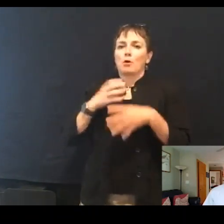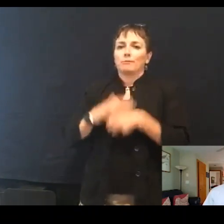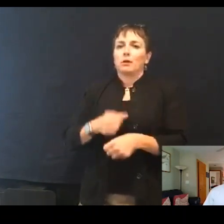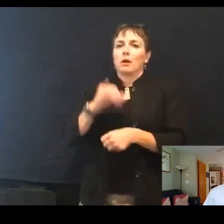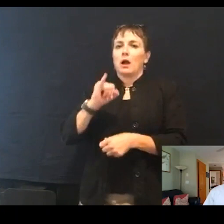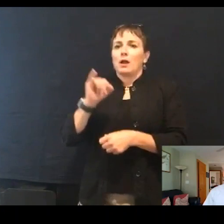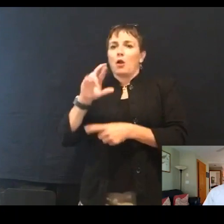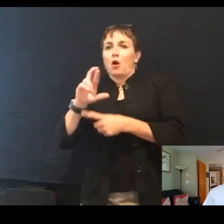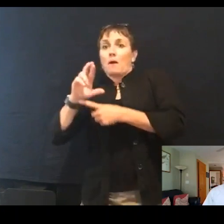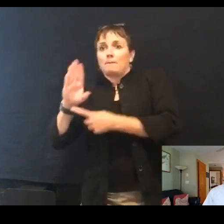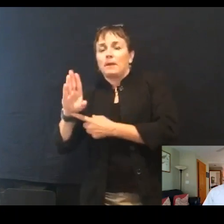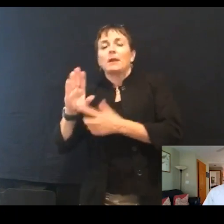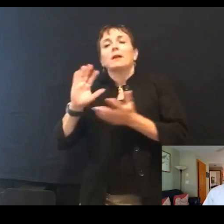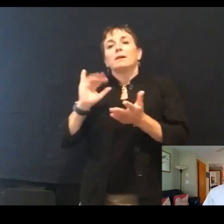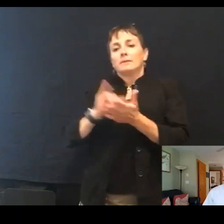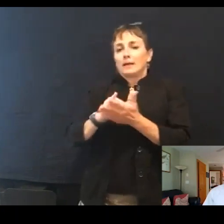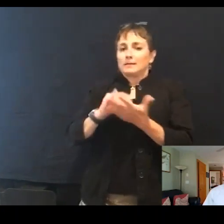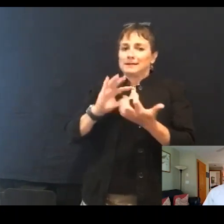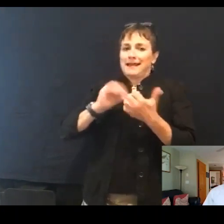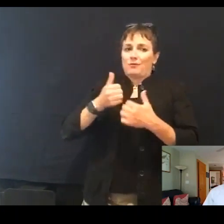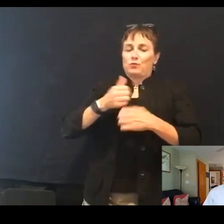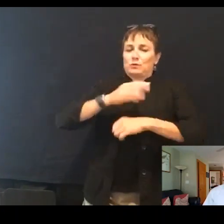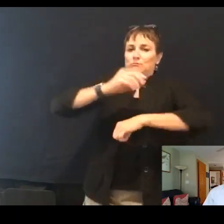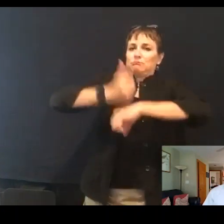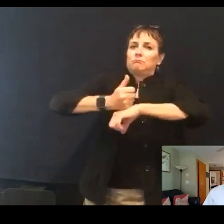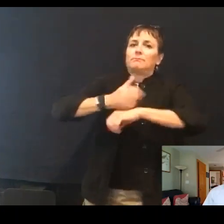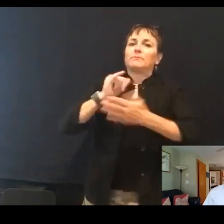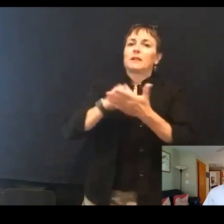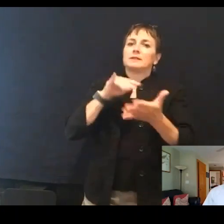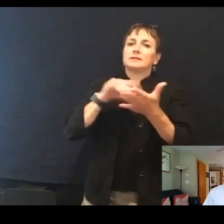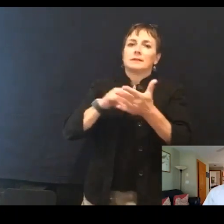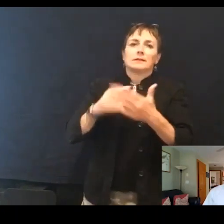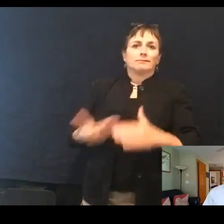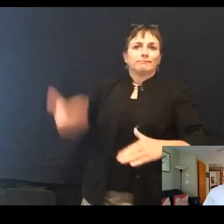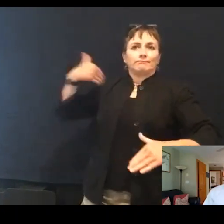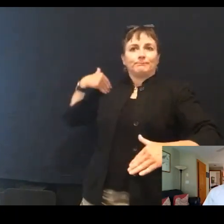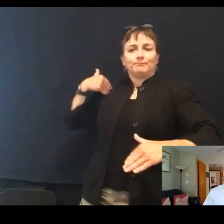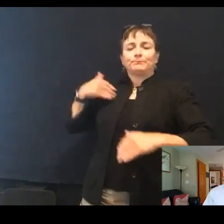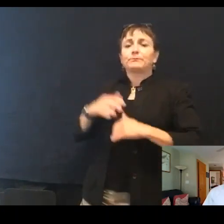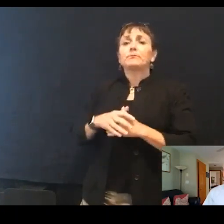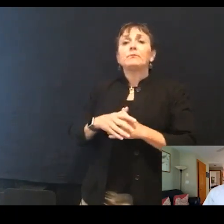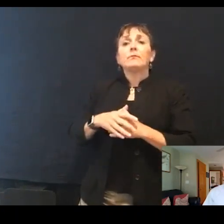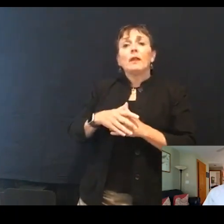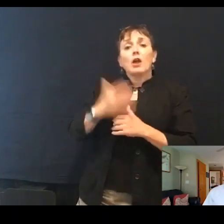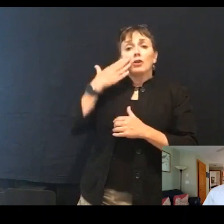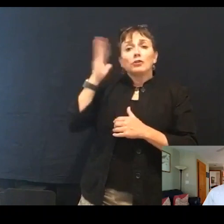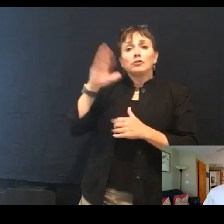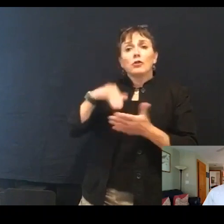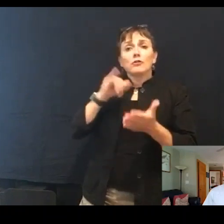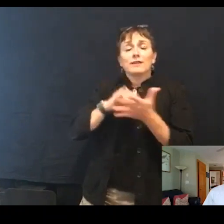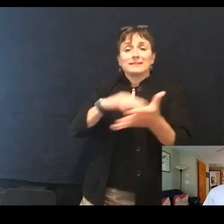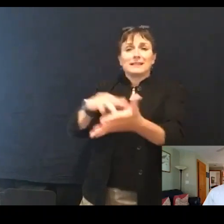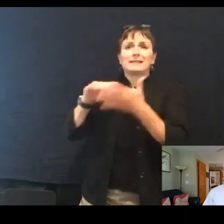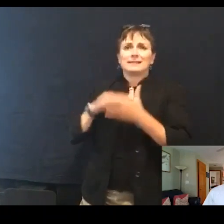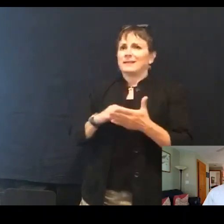about the way we set this study up initially. Now the study was a pilot study, but it is still